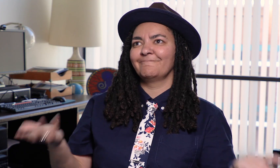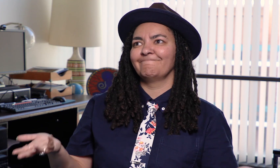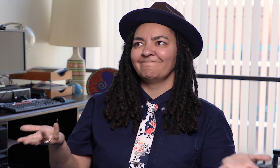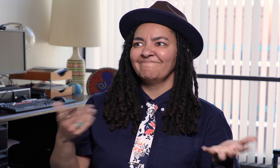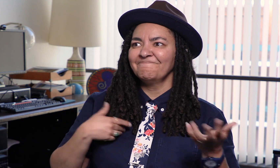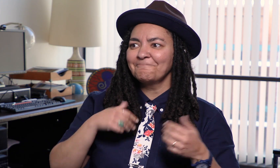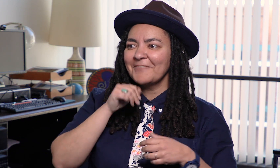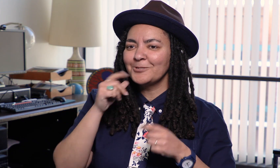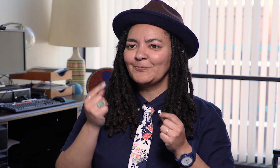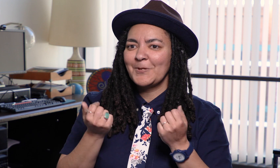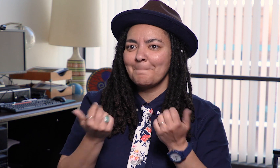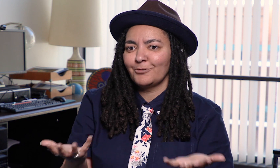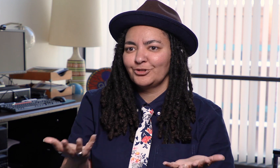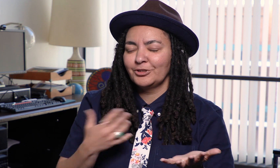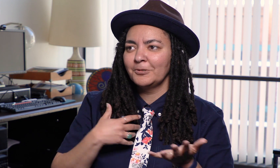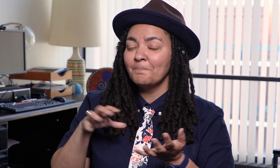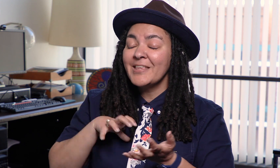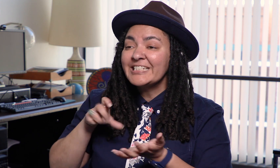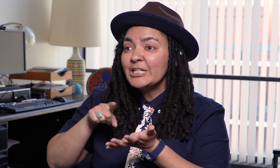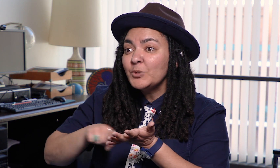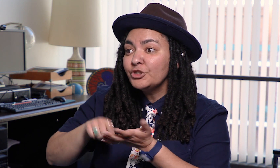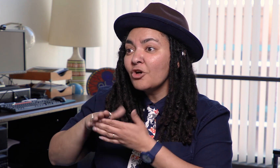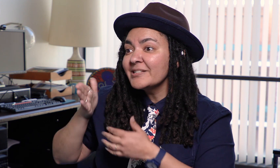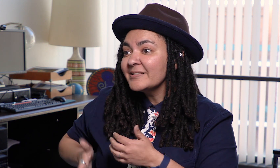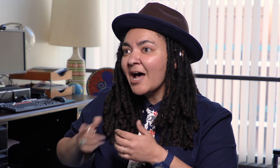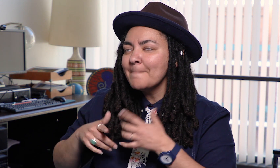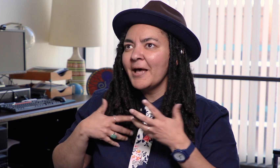I felt like I wasn't really doing much. I did some research on the side,